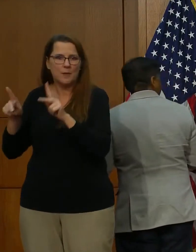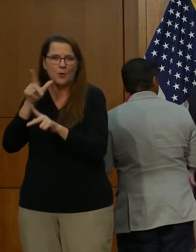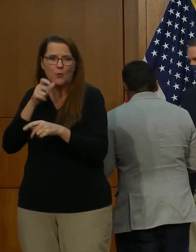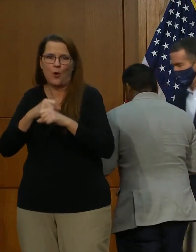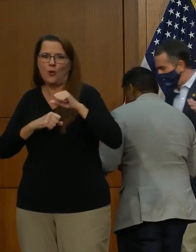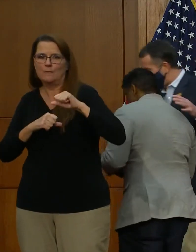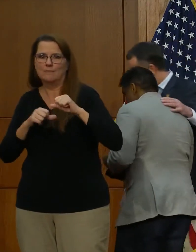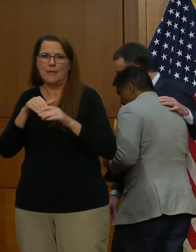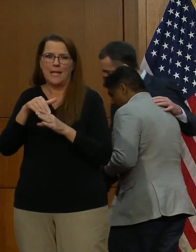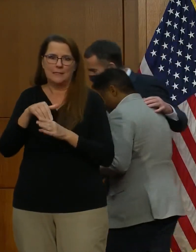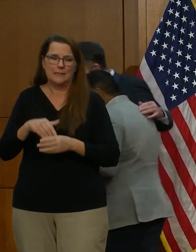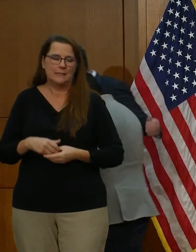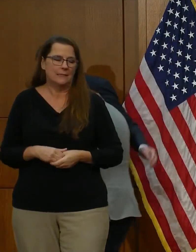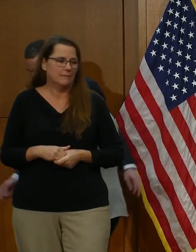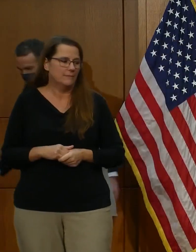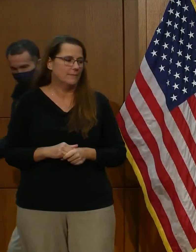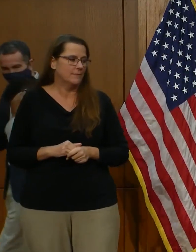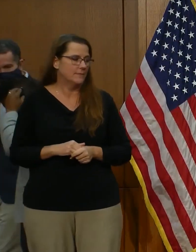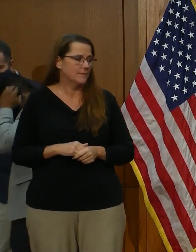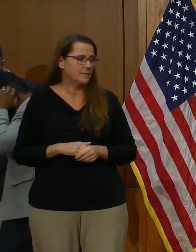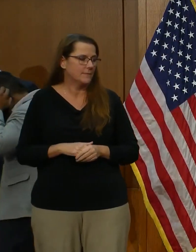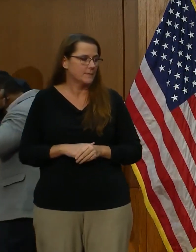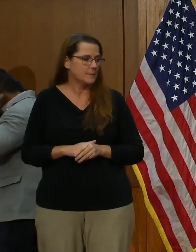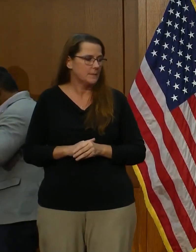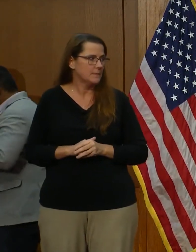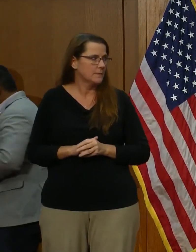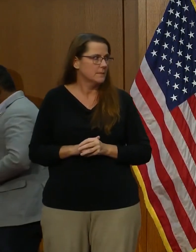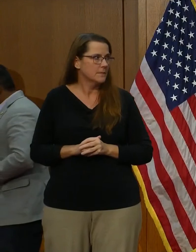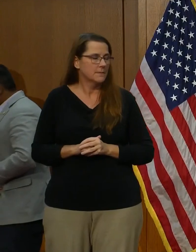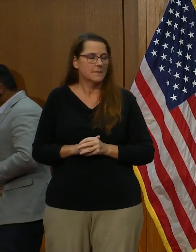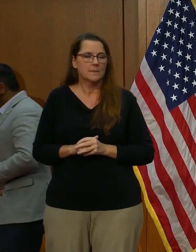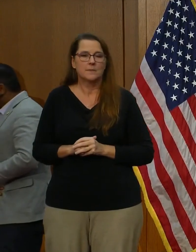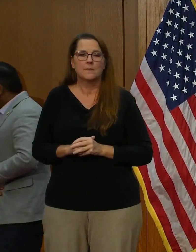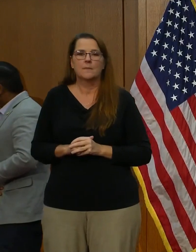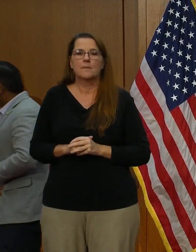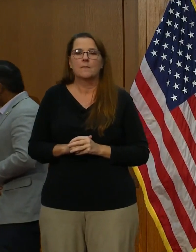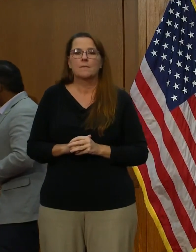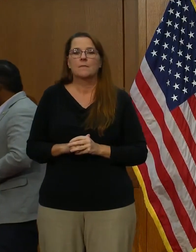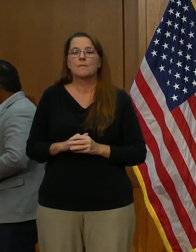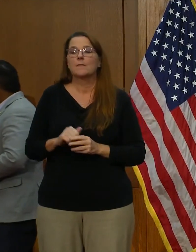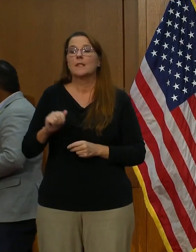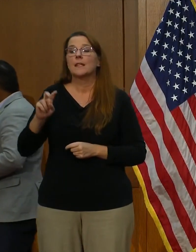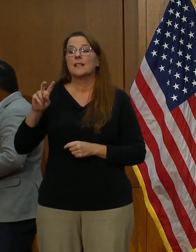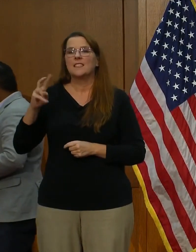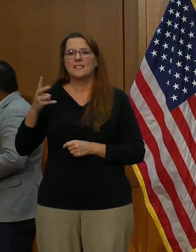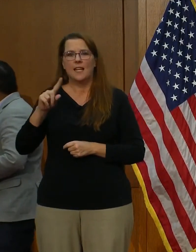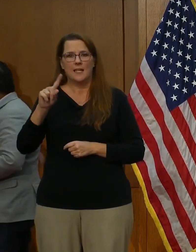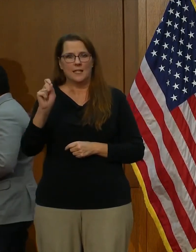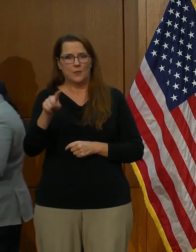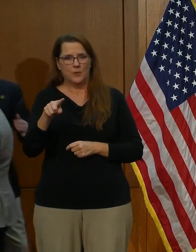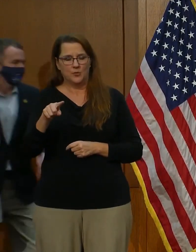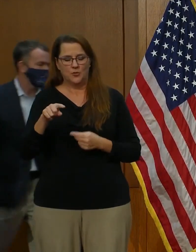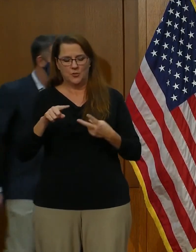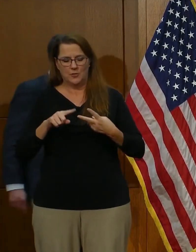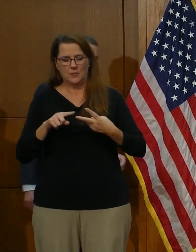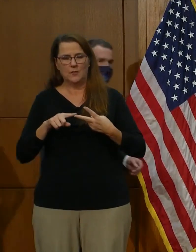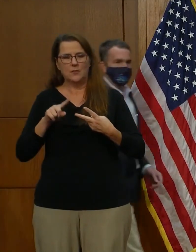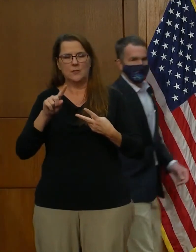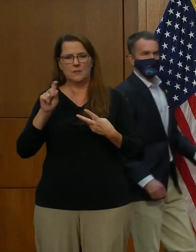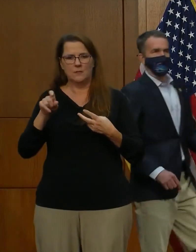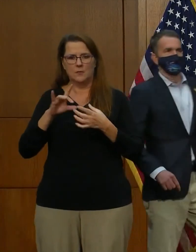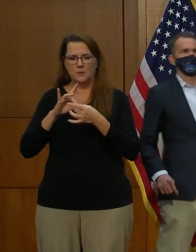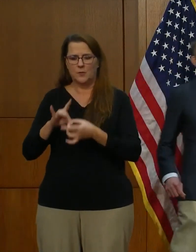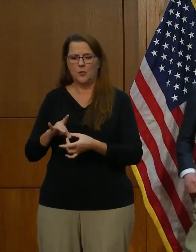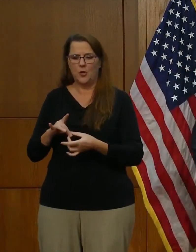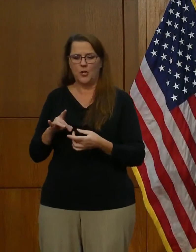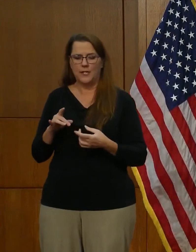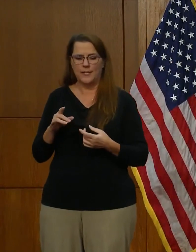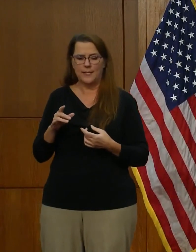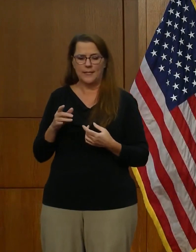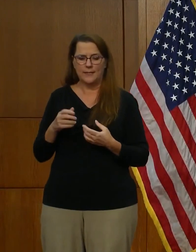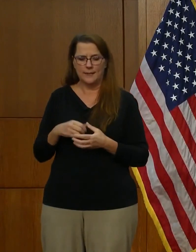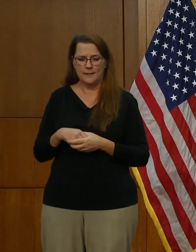COMMUNITIES. THE SECOND